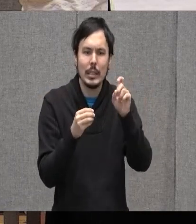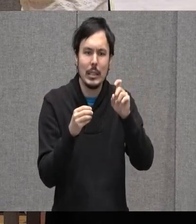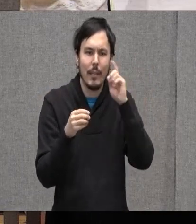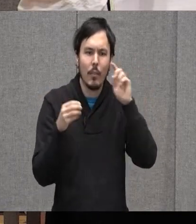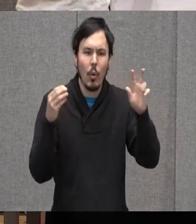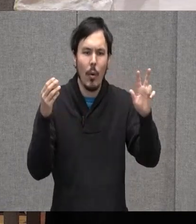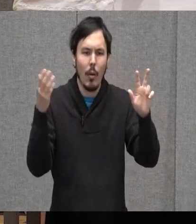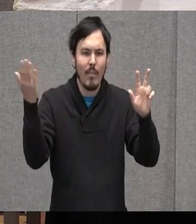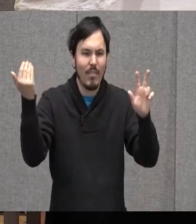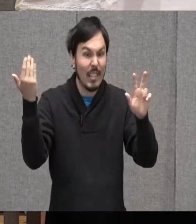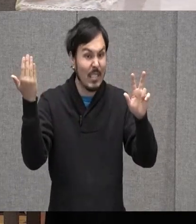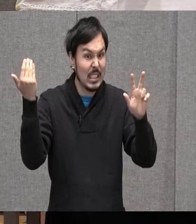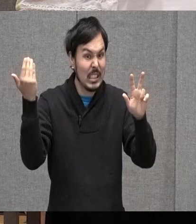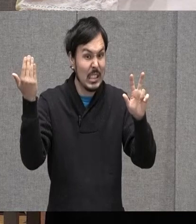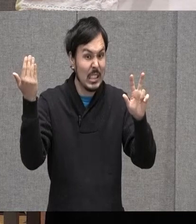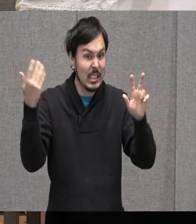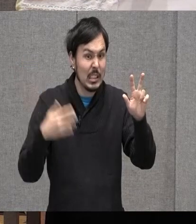Well, let's try another one.